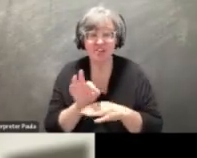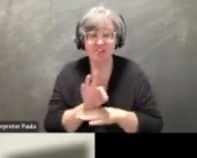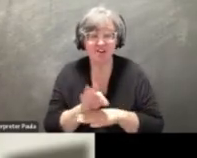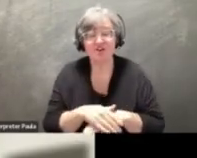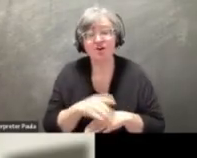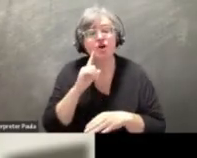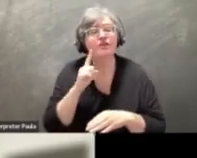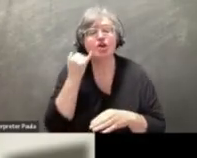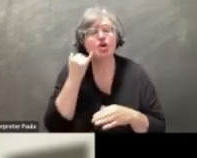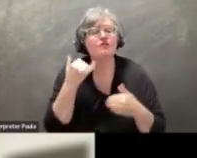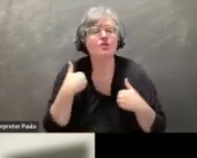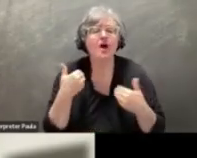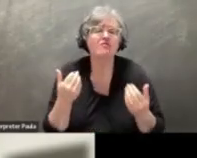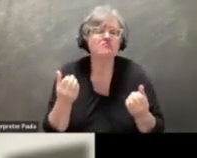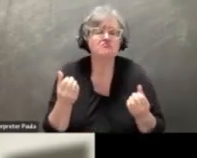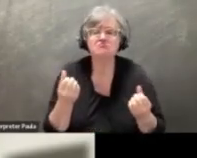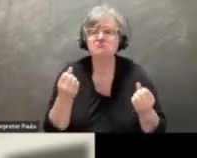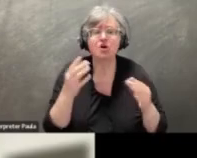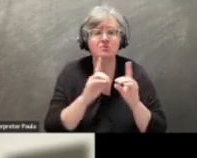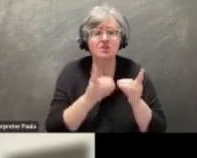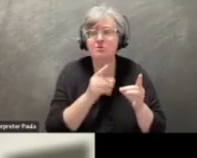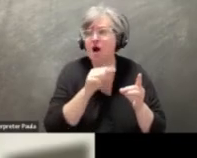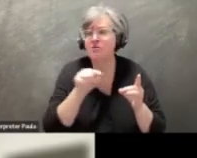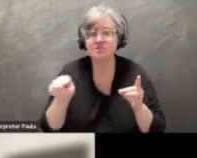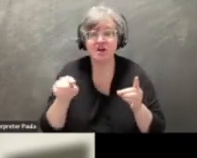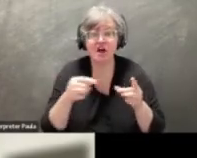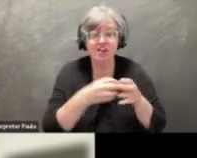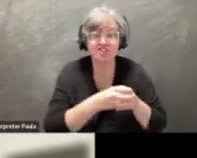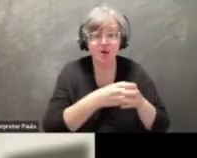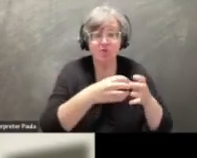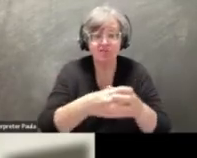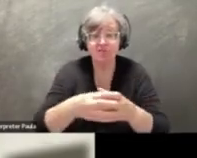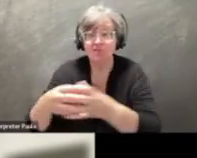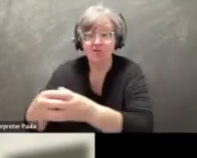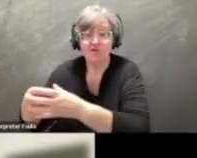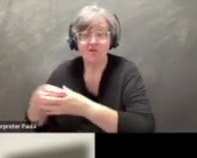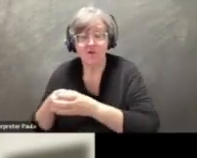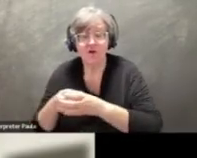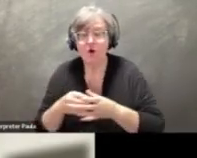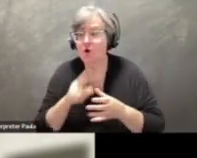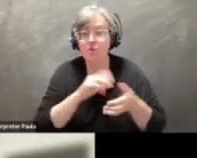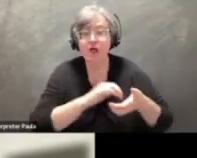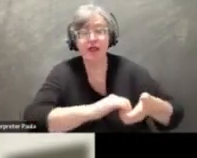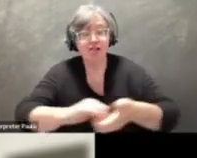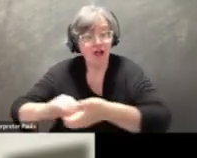got multiple departments in your organization, are they siloed, or are they really working collaborating with each other so